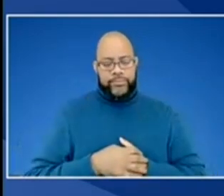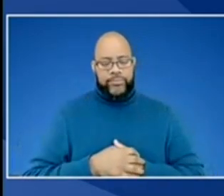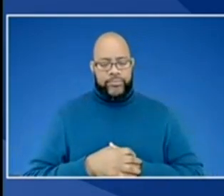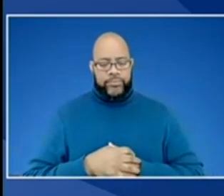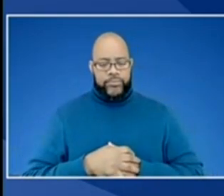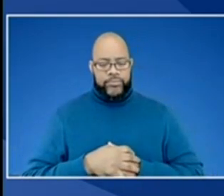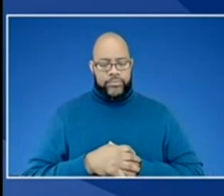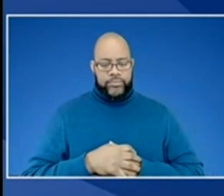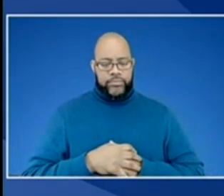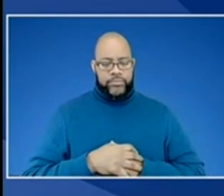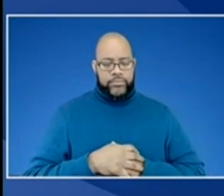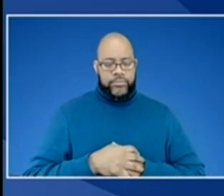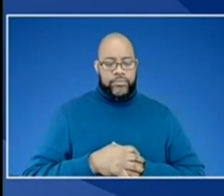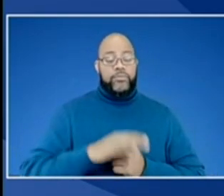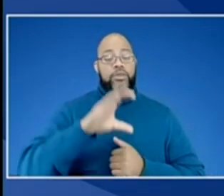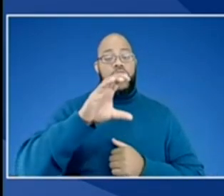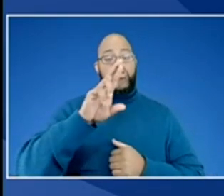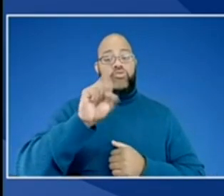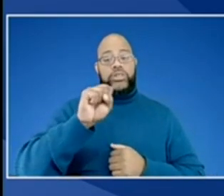Christina, can you- no, she's still